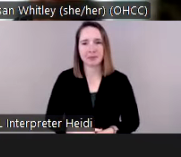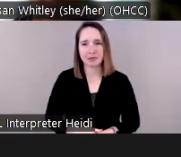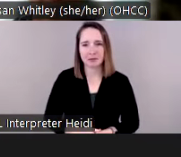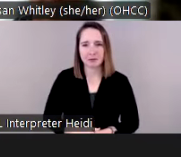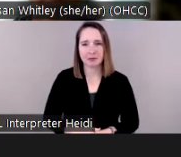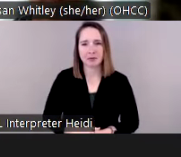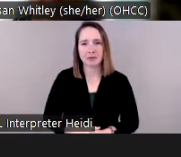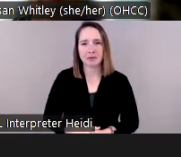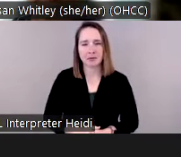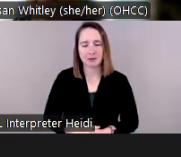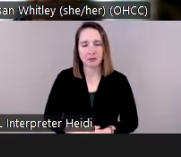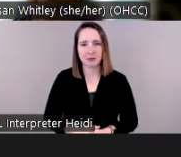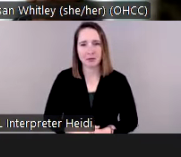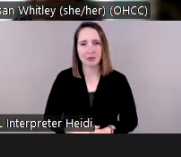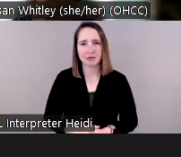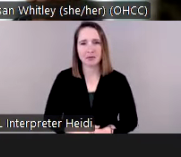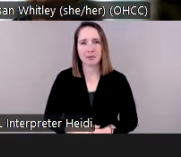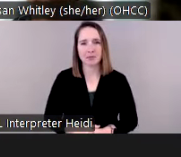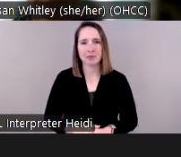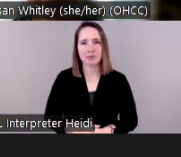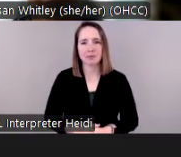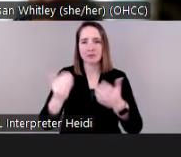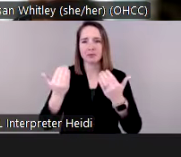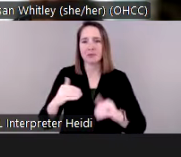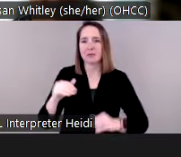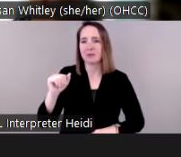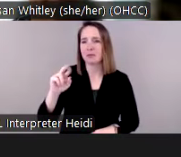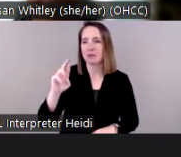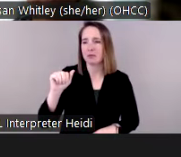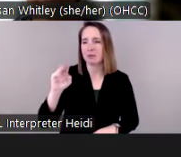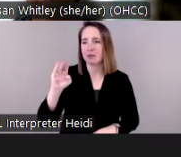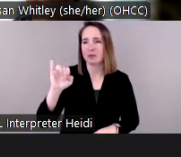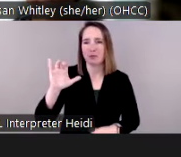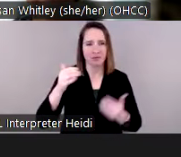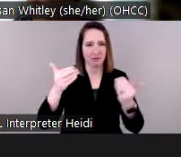Vietnamese and Arabic.